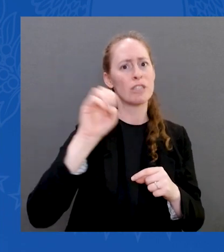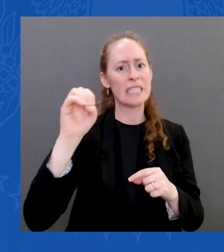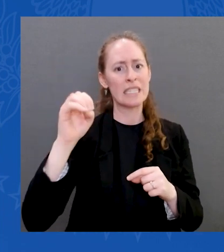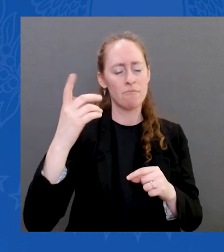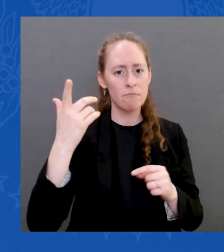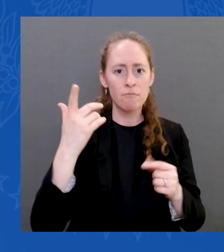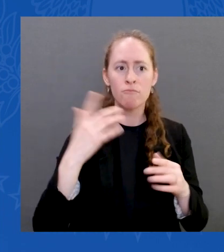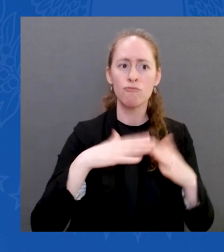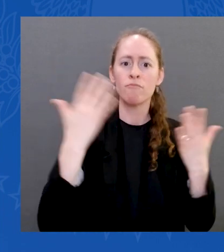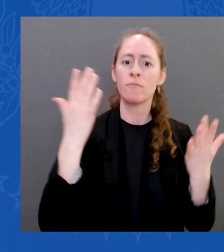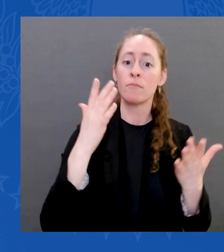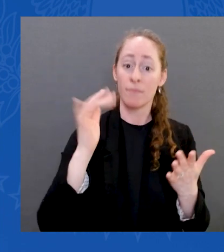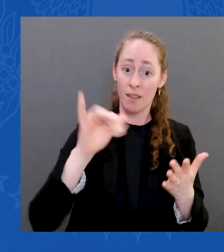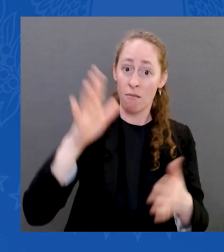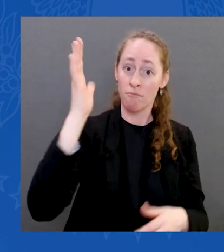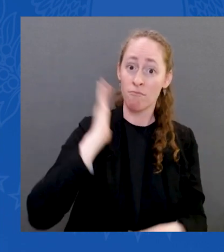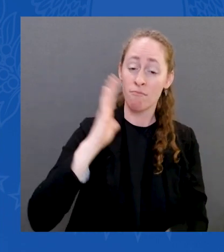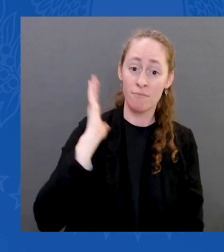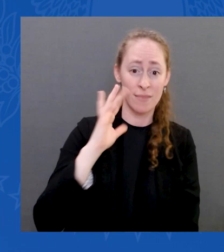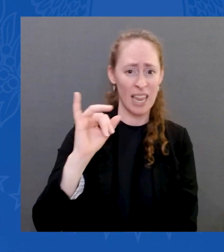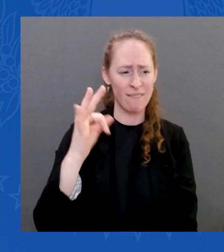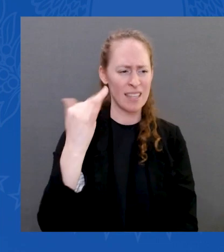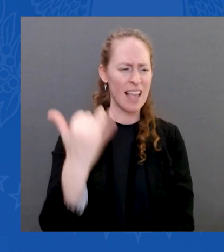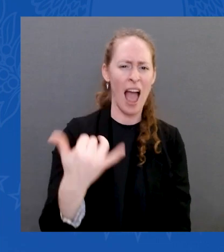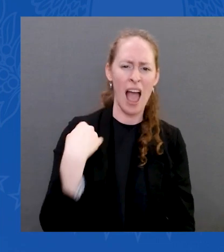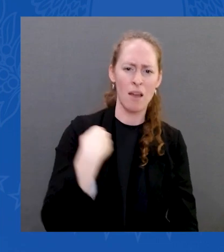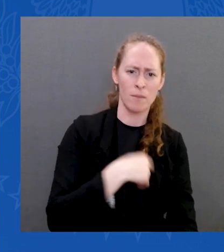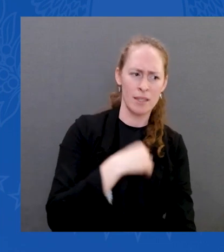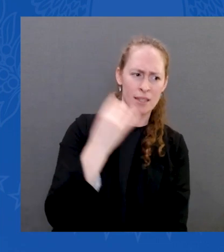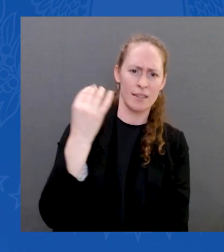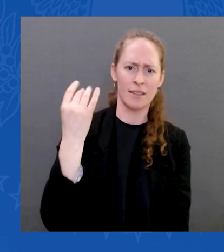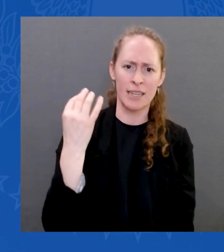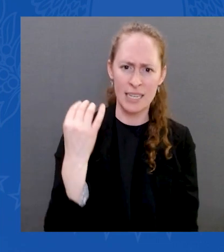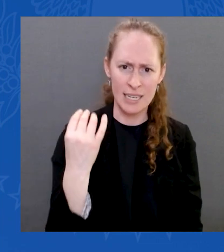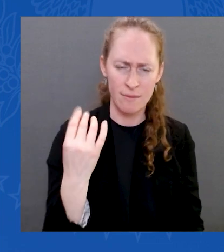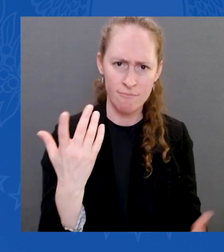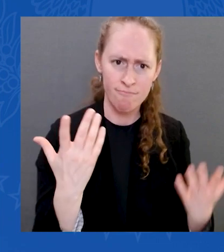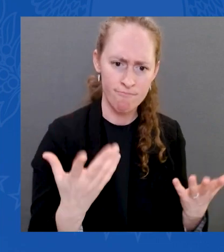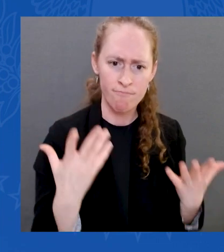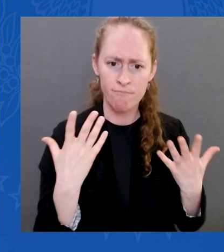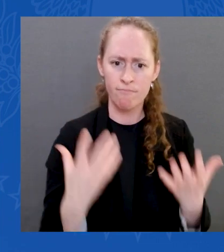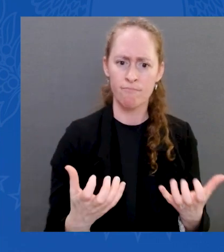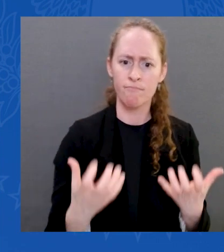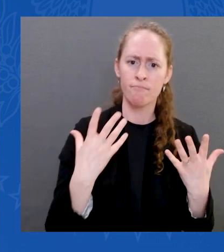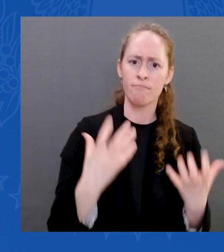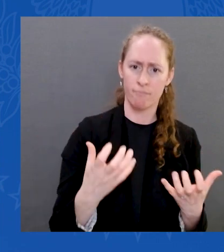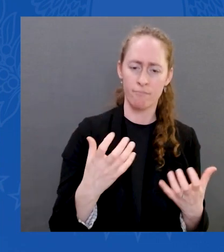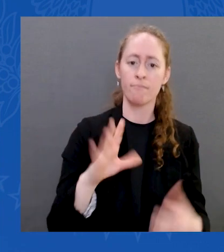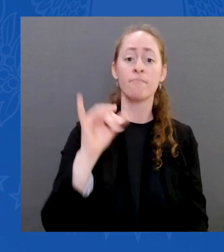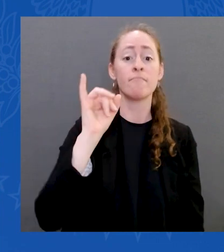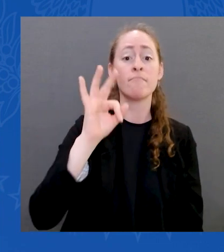deciding we were going to set up an education system, raise your hand if any of you think 12 years is enough in the 21st century?